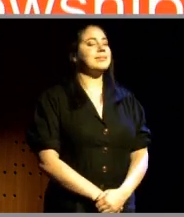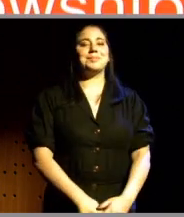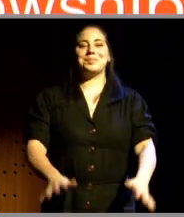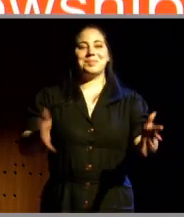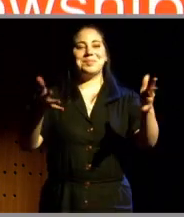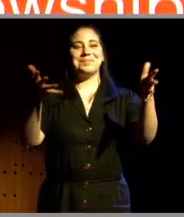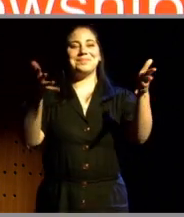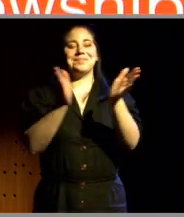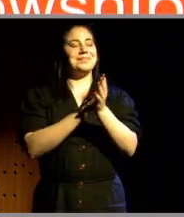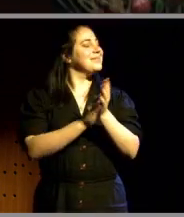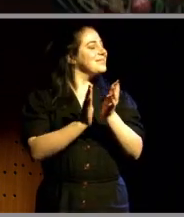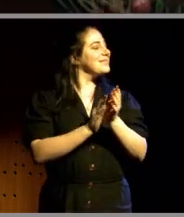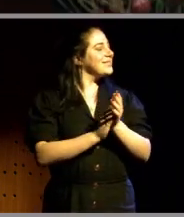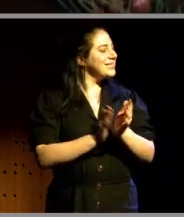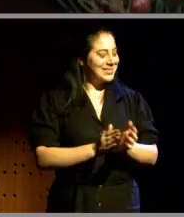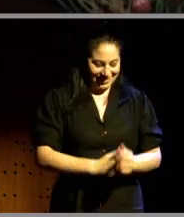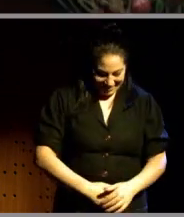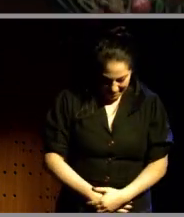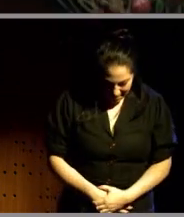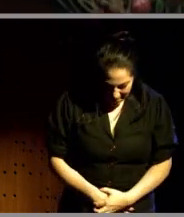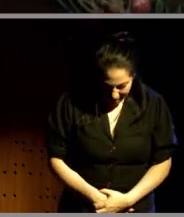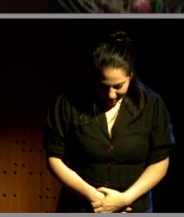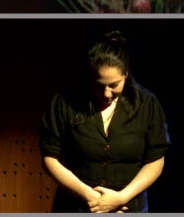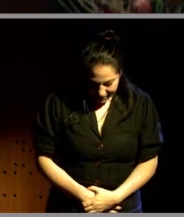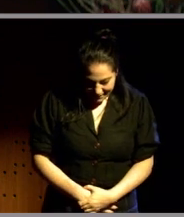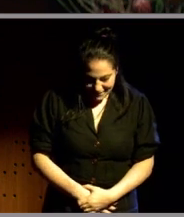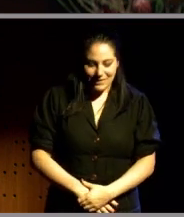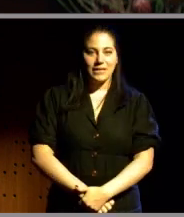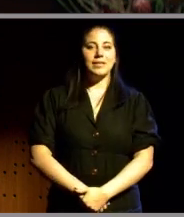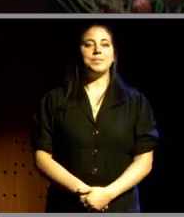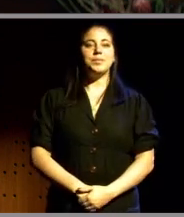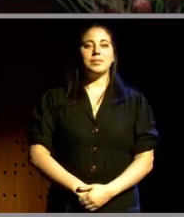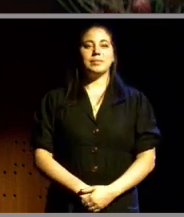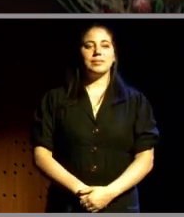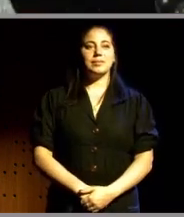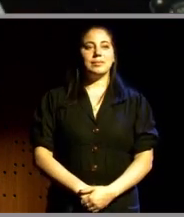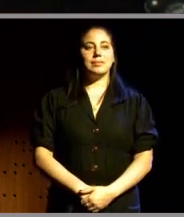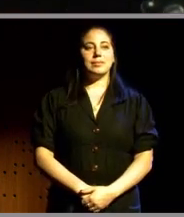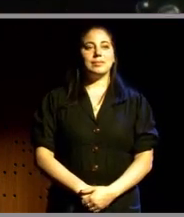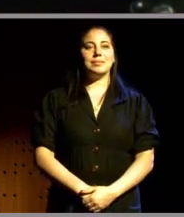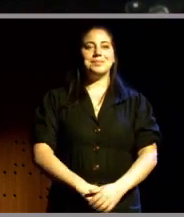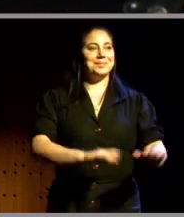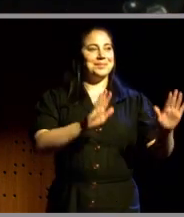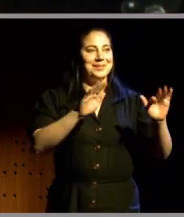(VIDEO ENDS) Hello.